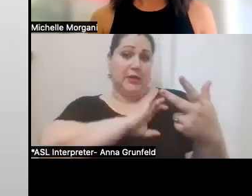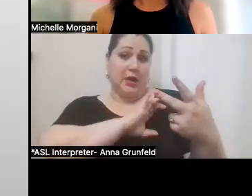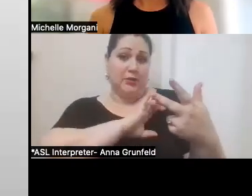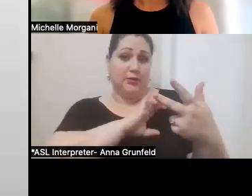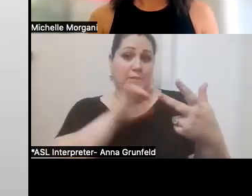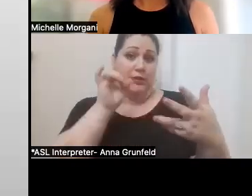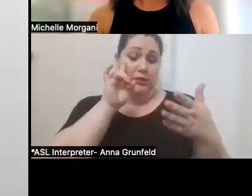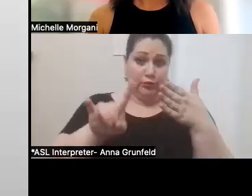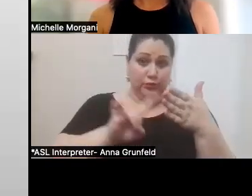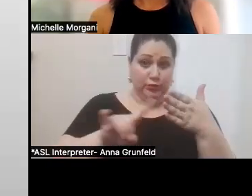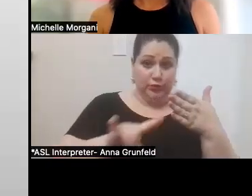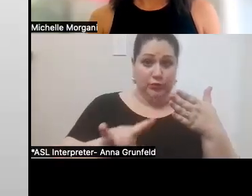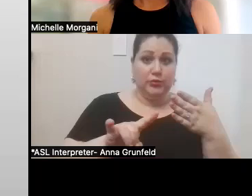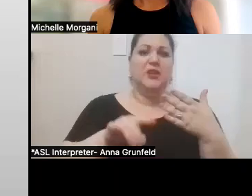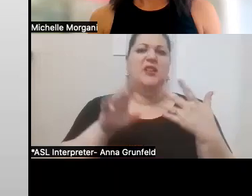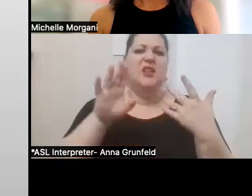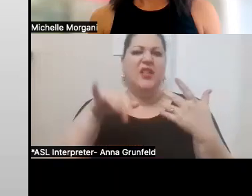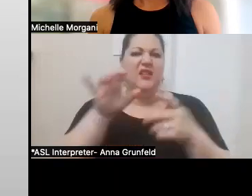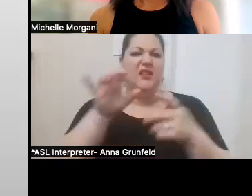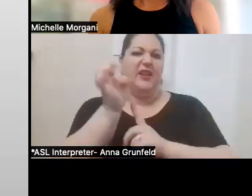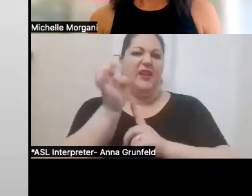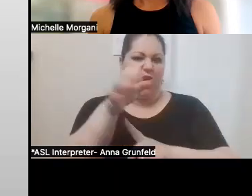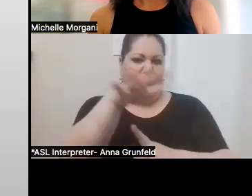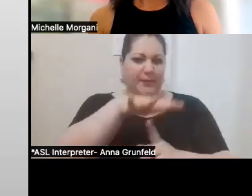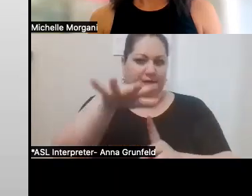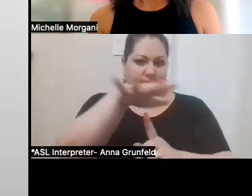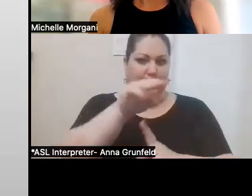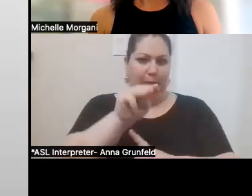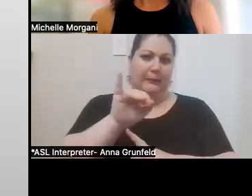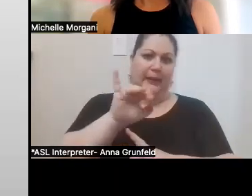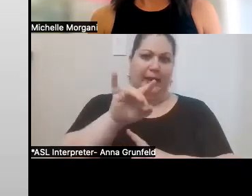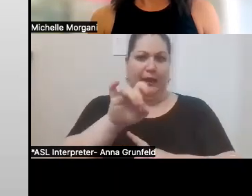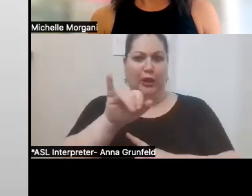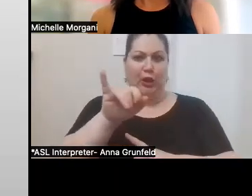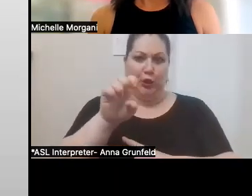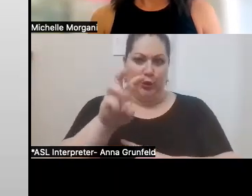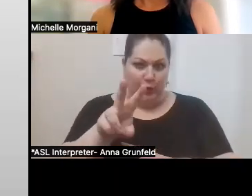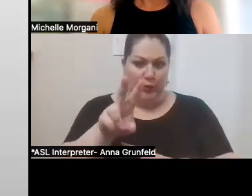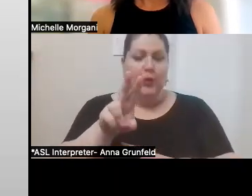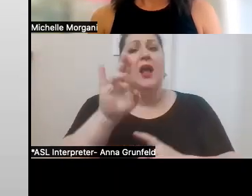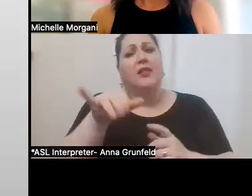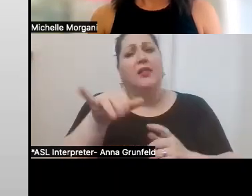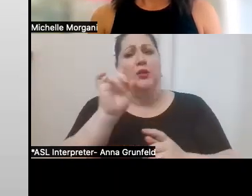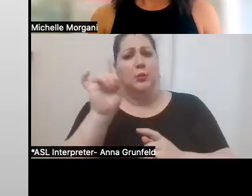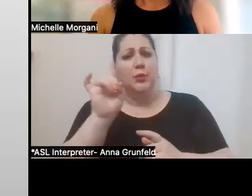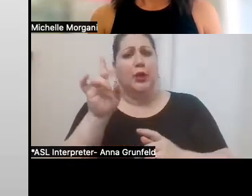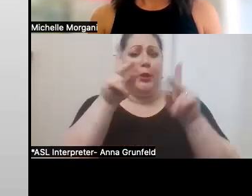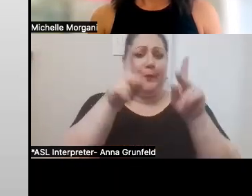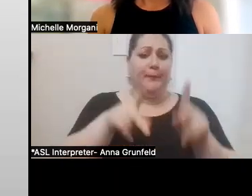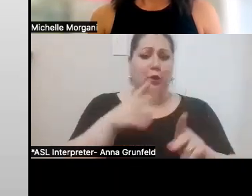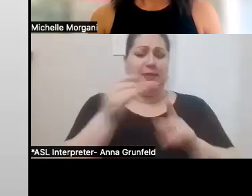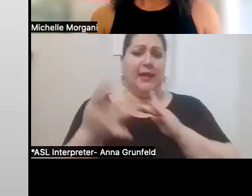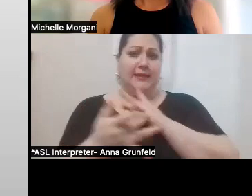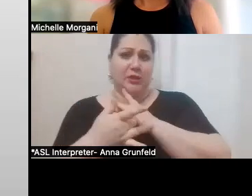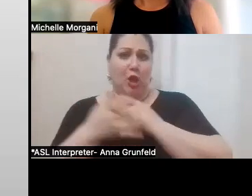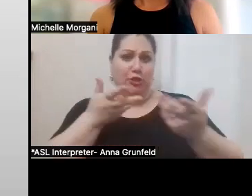which is the environment, and this is where the person and the technology interact. The person who will use it and the technology itself.